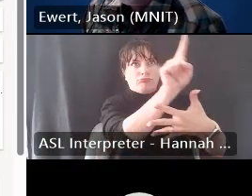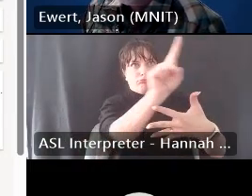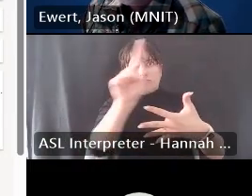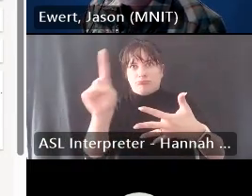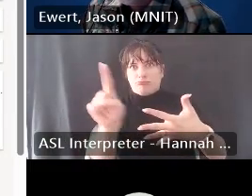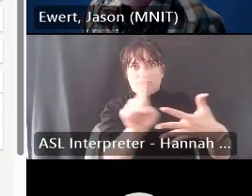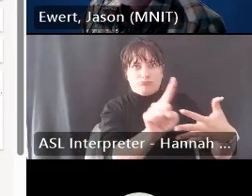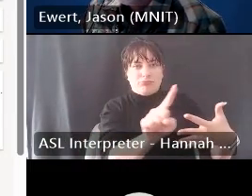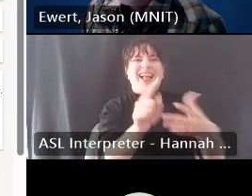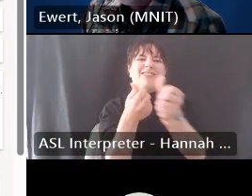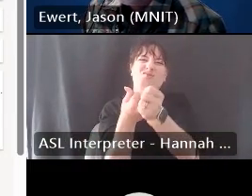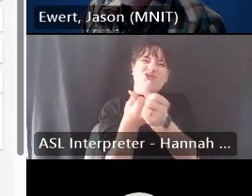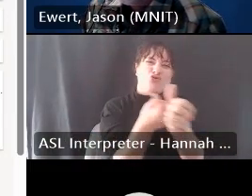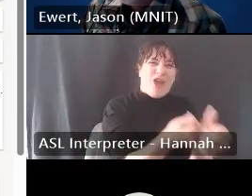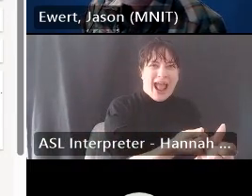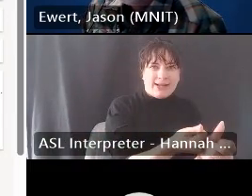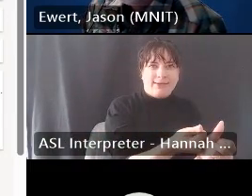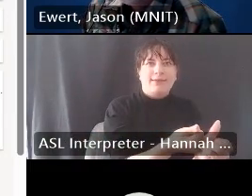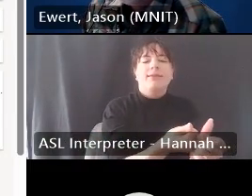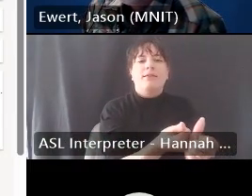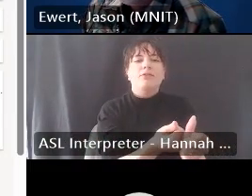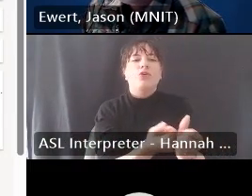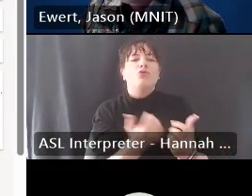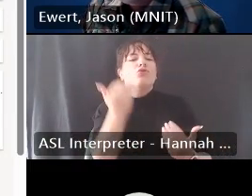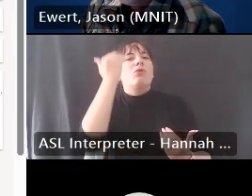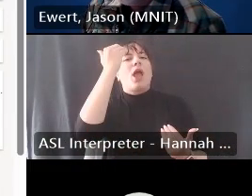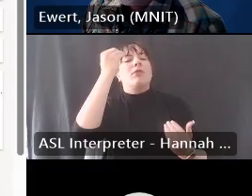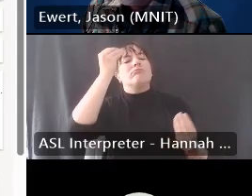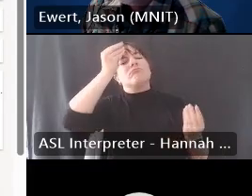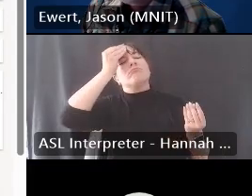And so there's a way to see where it's going.